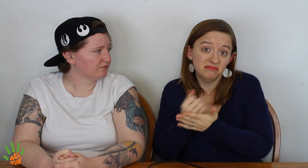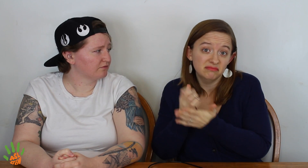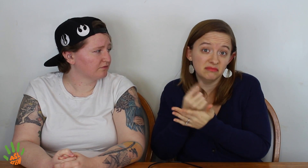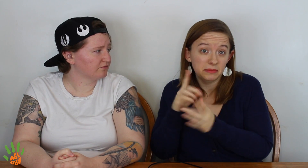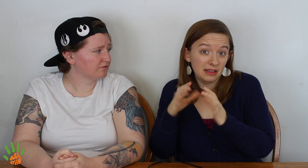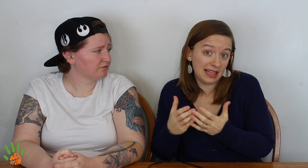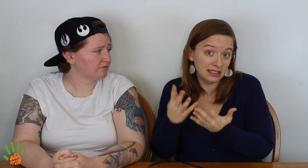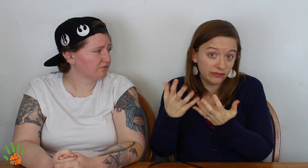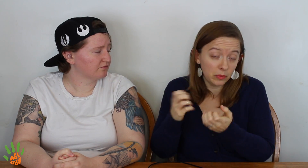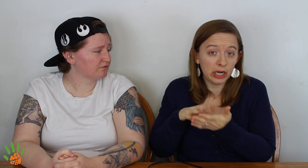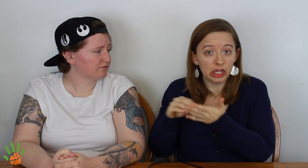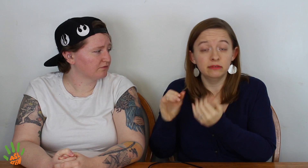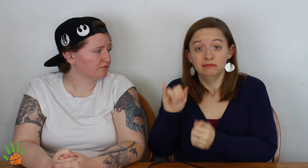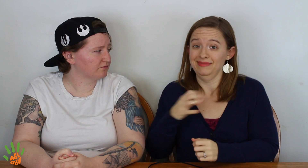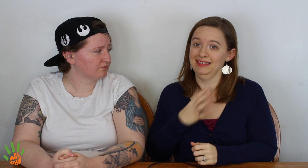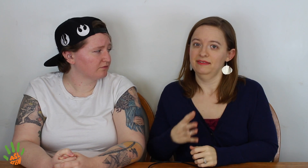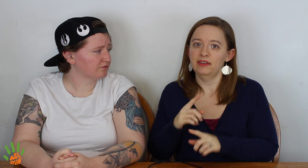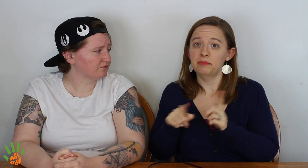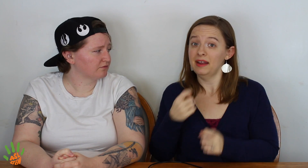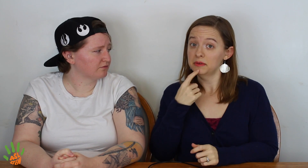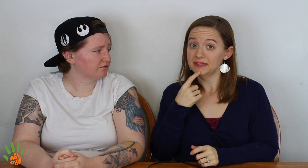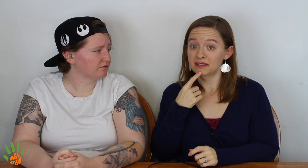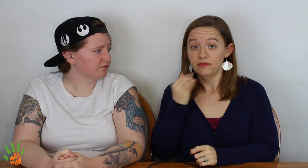Maybe you could take some classes if you want to learn. That would be great!